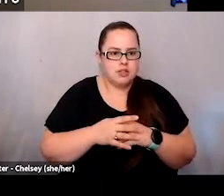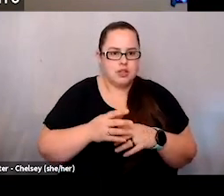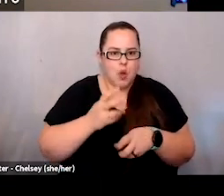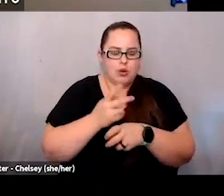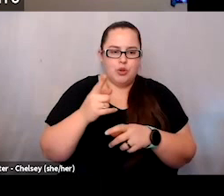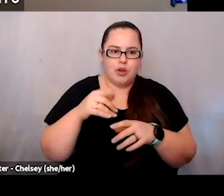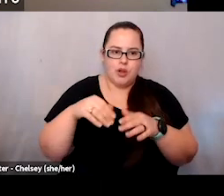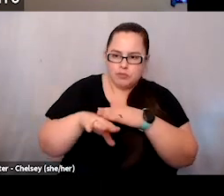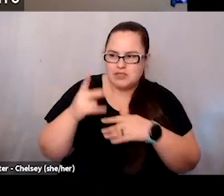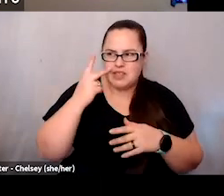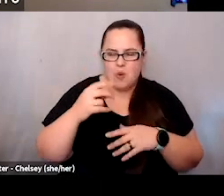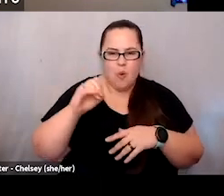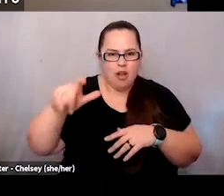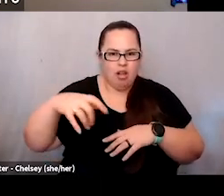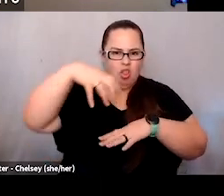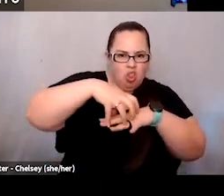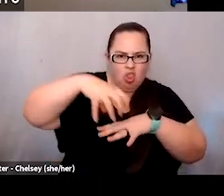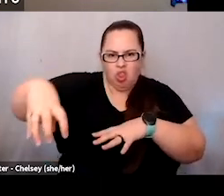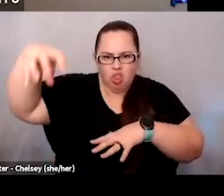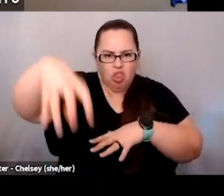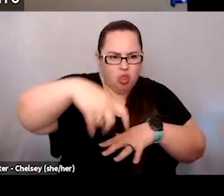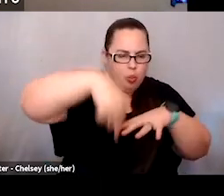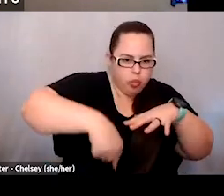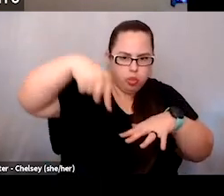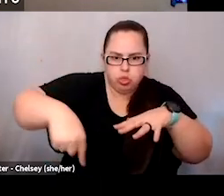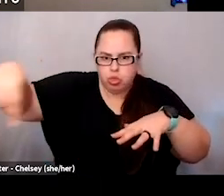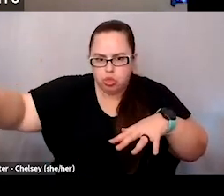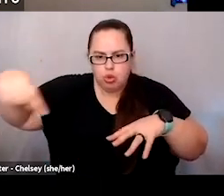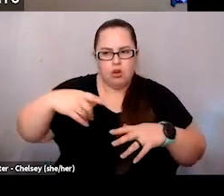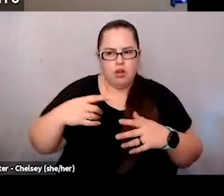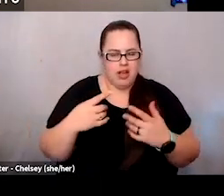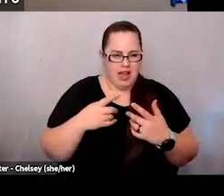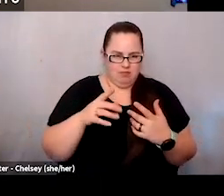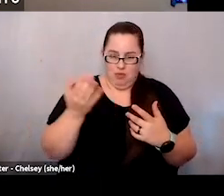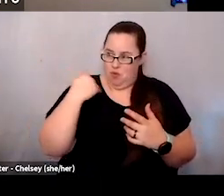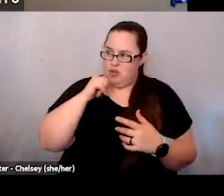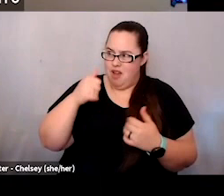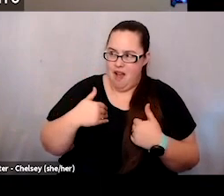of the oil coming in and like you like going to new wells, oil wells everywhere you look